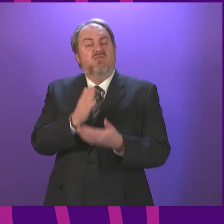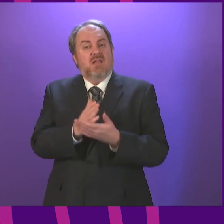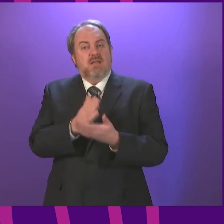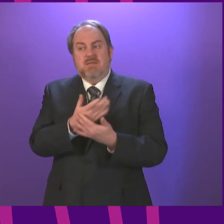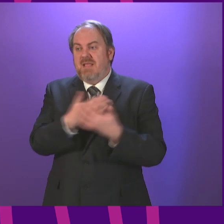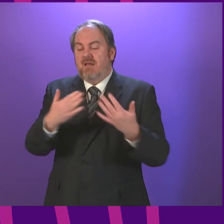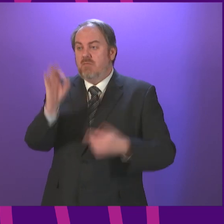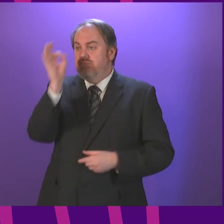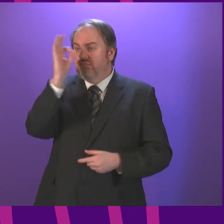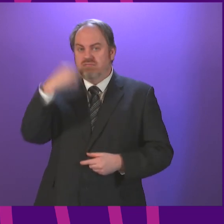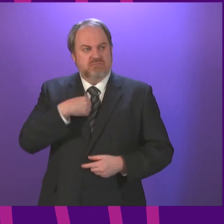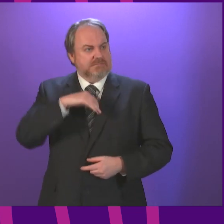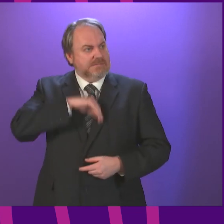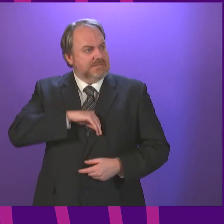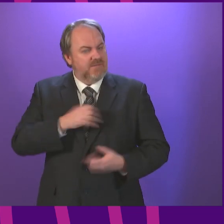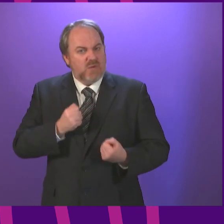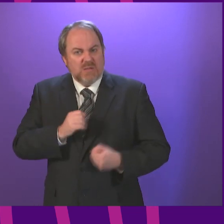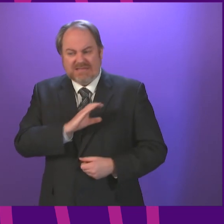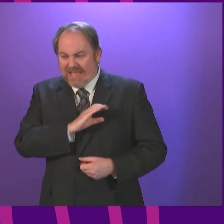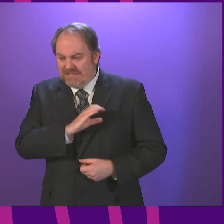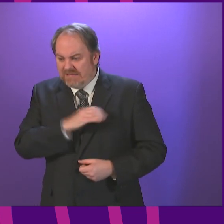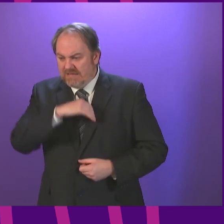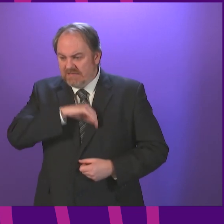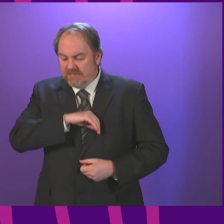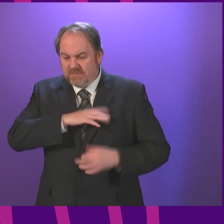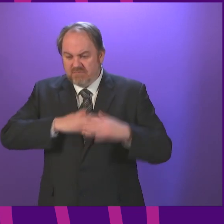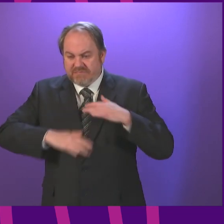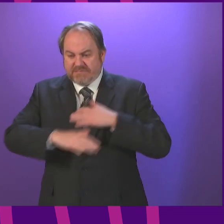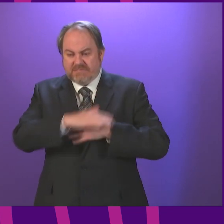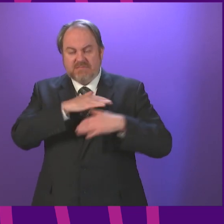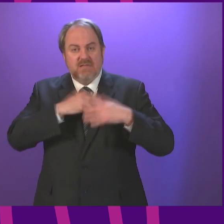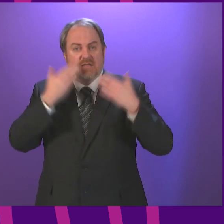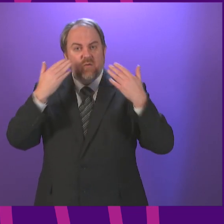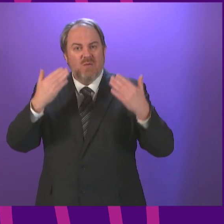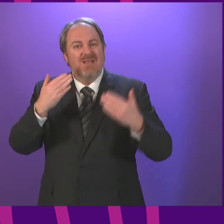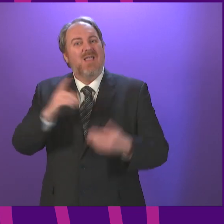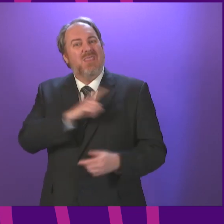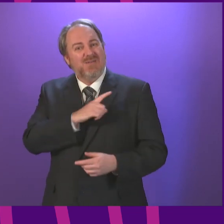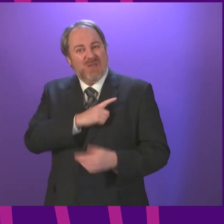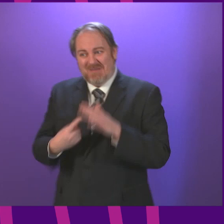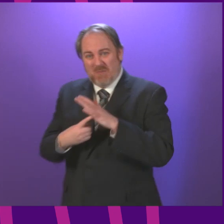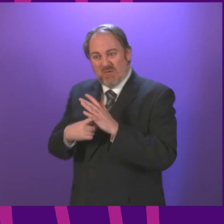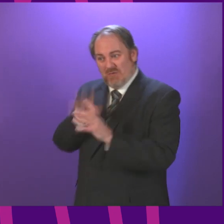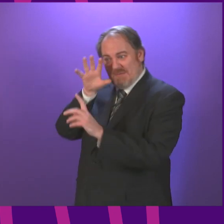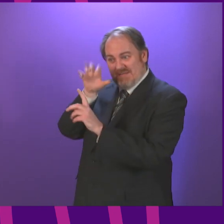They need to be diagnosed and to have their treatment started to improve their chances of survival.